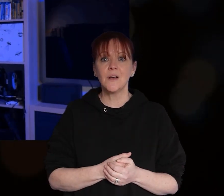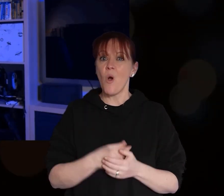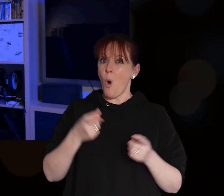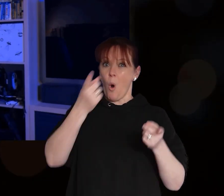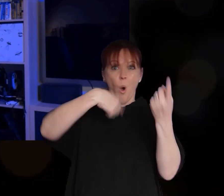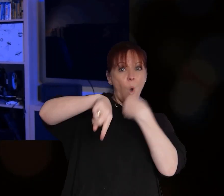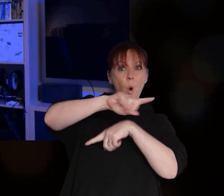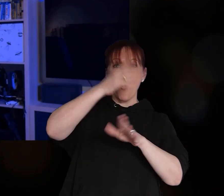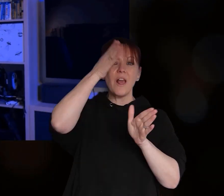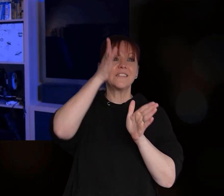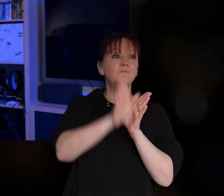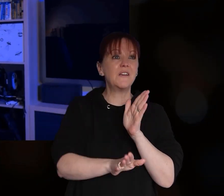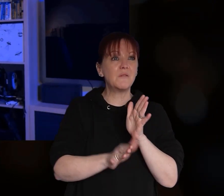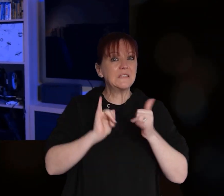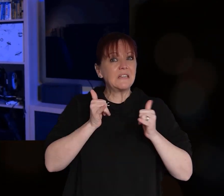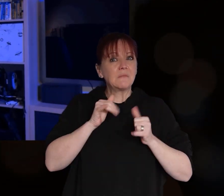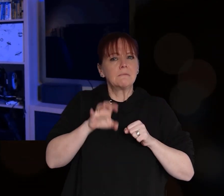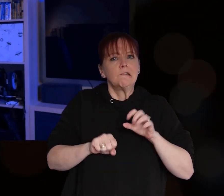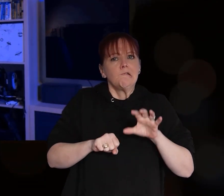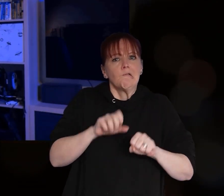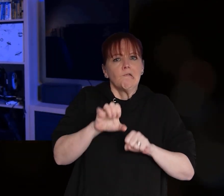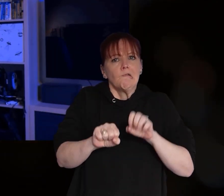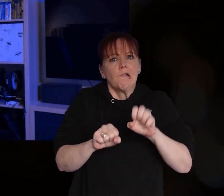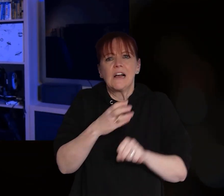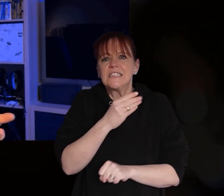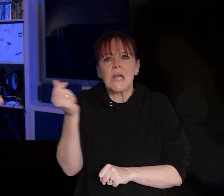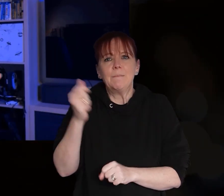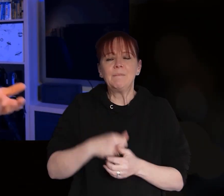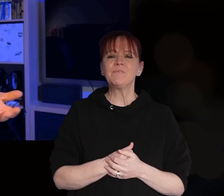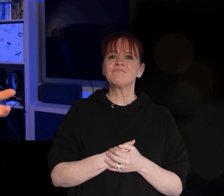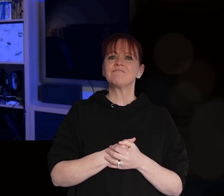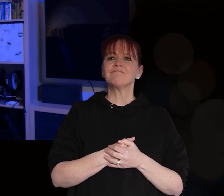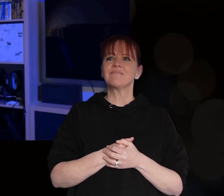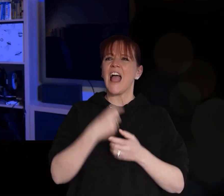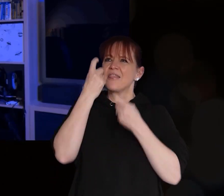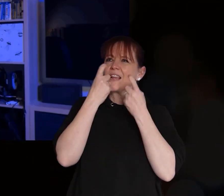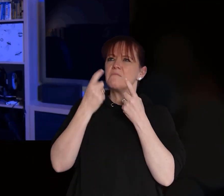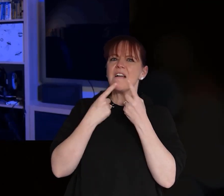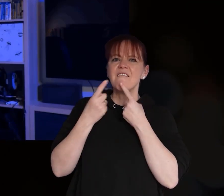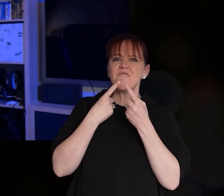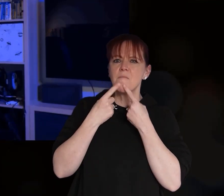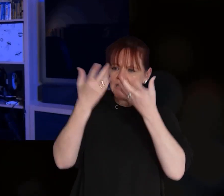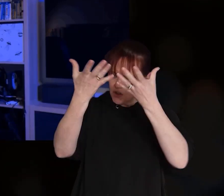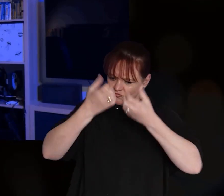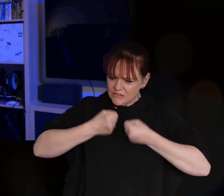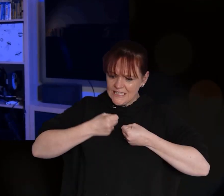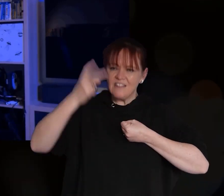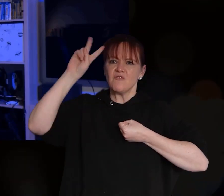though it trips some of us up more often than others. Thinking about how information is received, processed and actioned